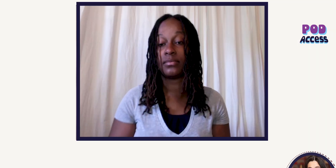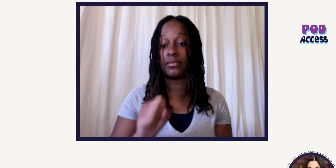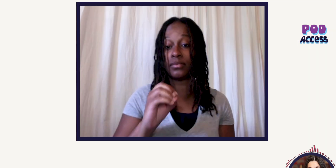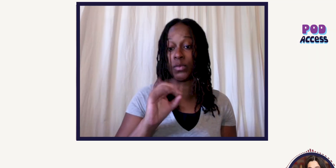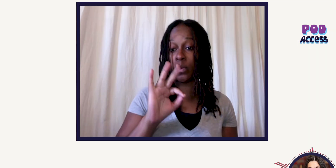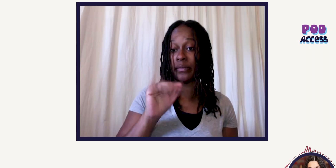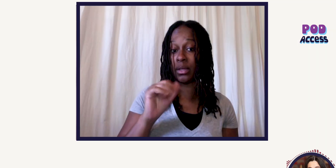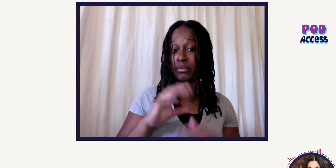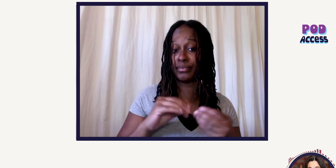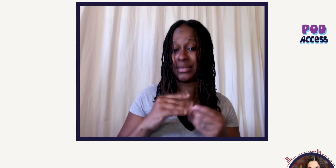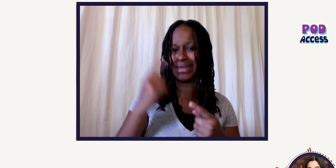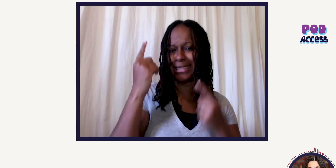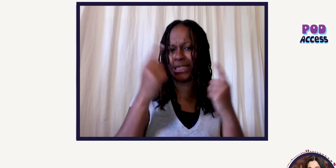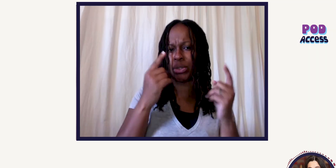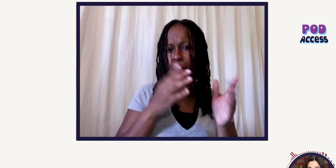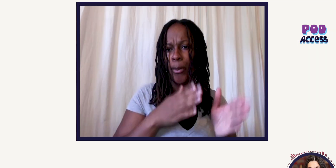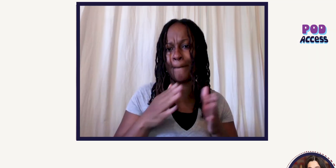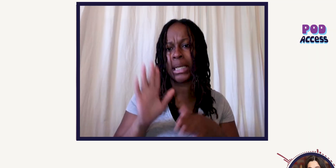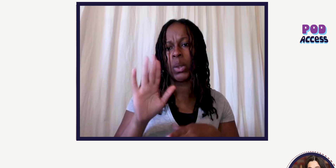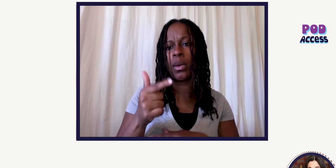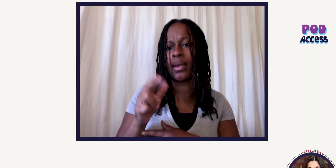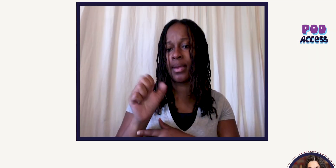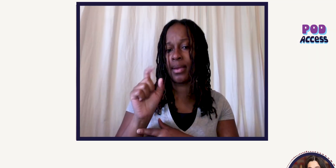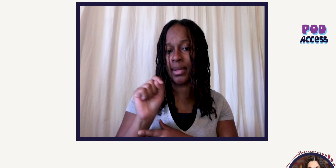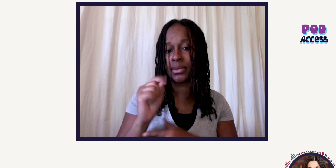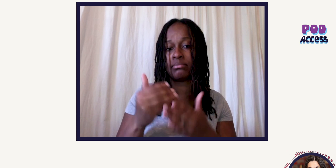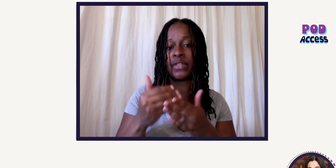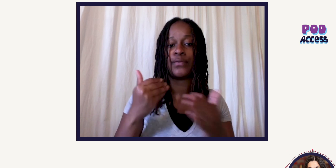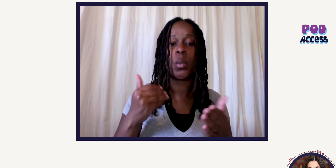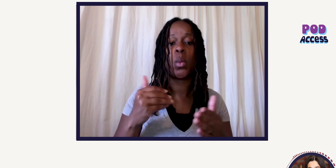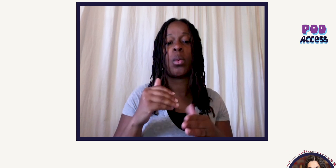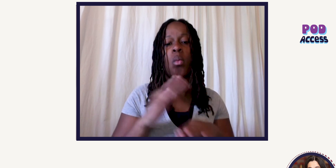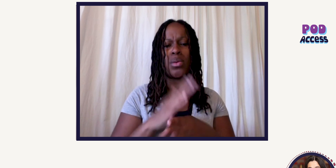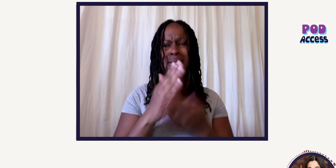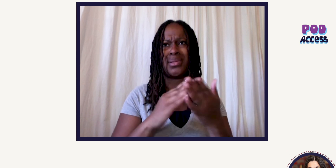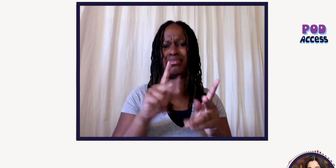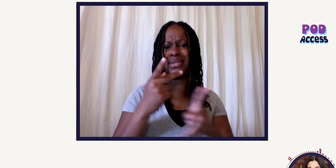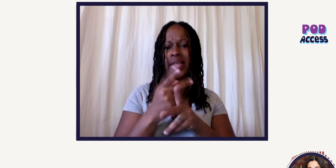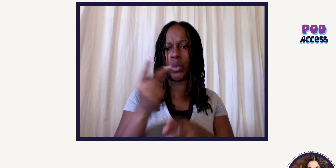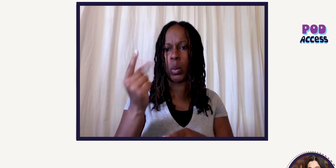Consider prepping your guests beforehand with some sort of quick tipsheet on the overall vibe of the podcast and the tone.